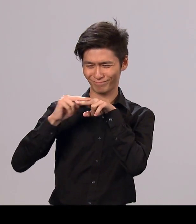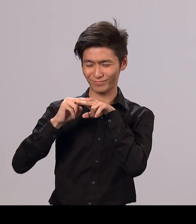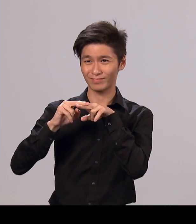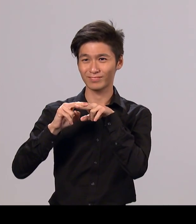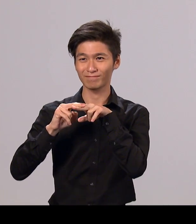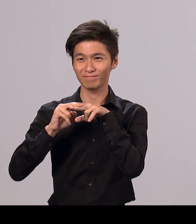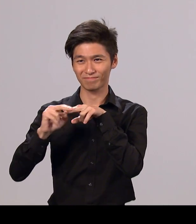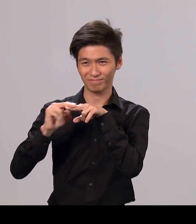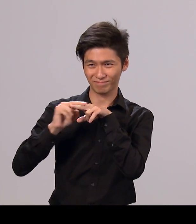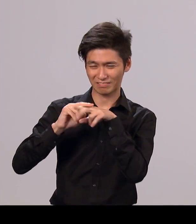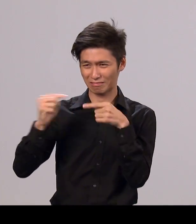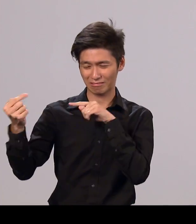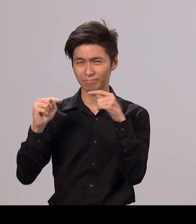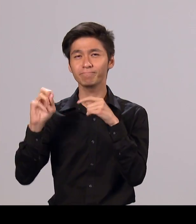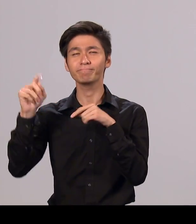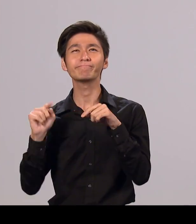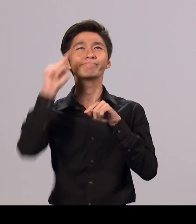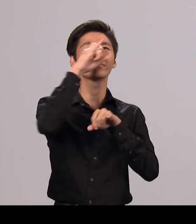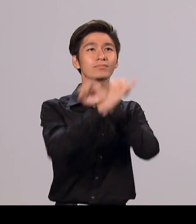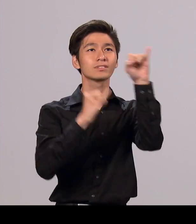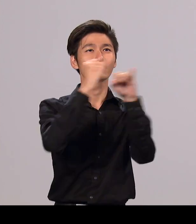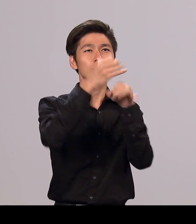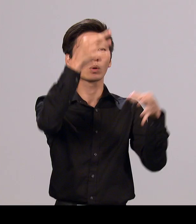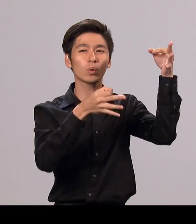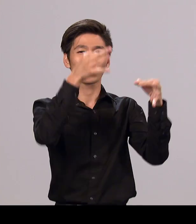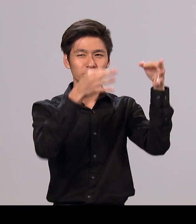we agreed to take it to the International Court of Justice at The Hague.